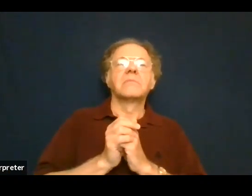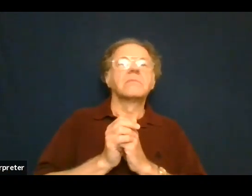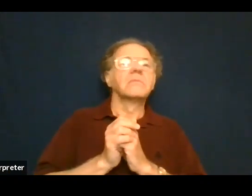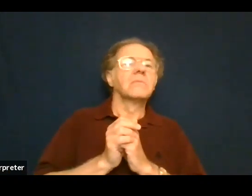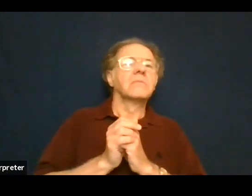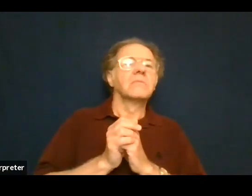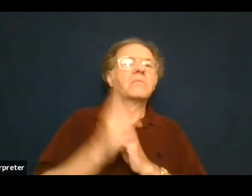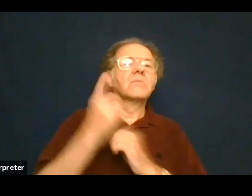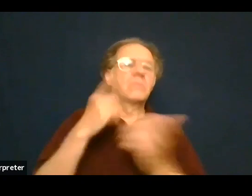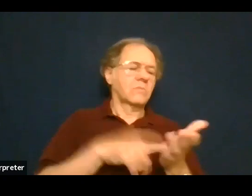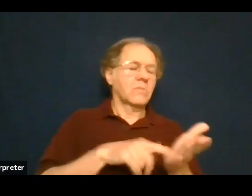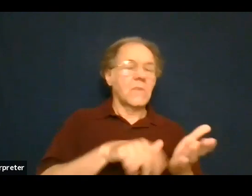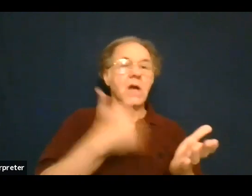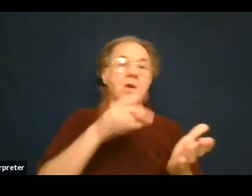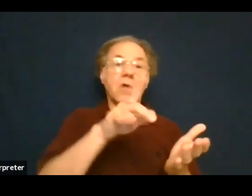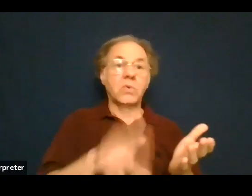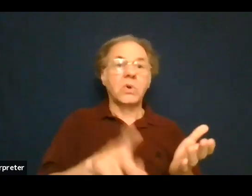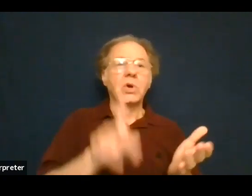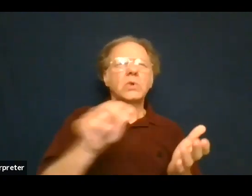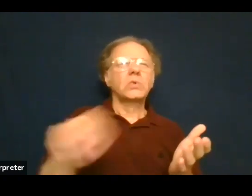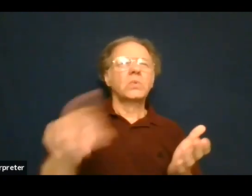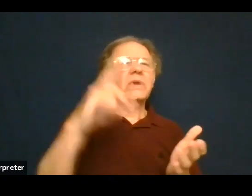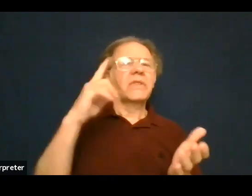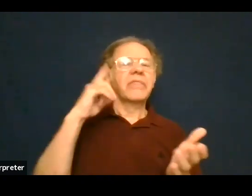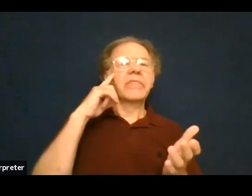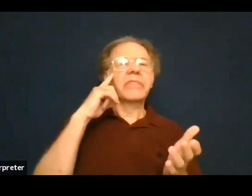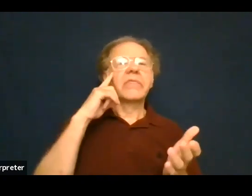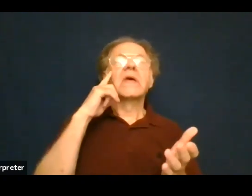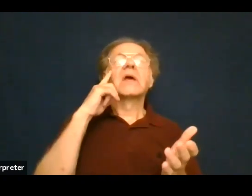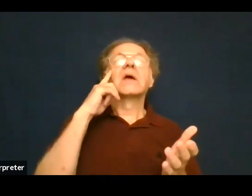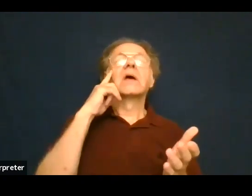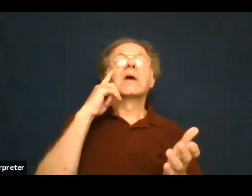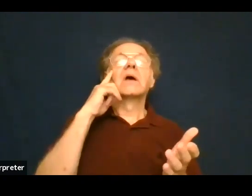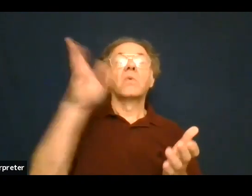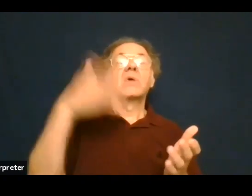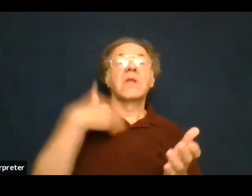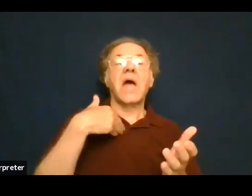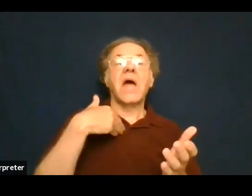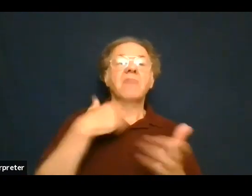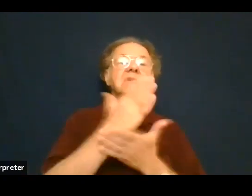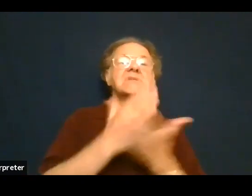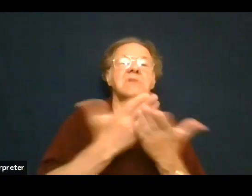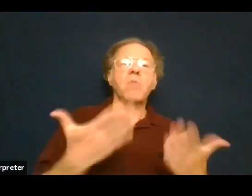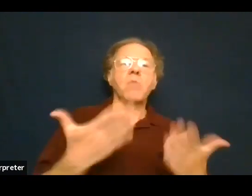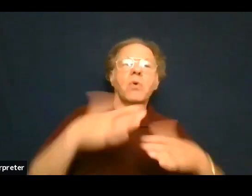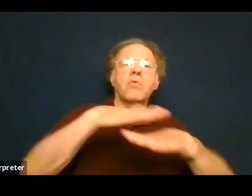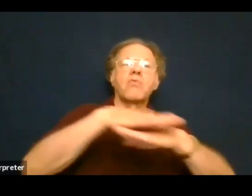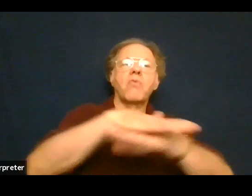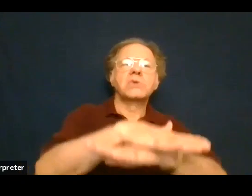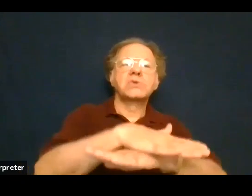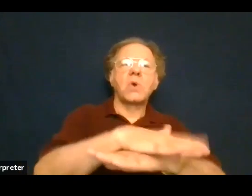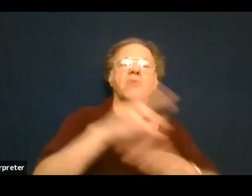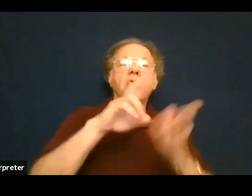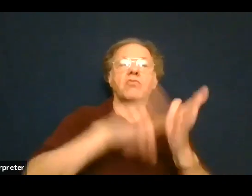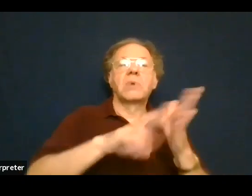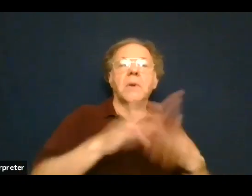is, do we think that there'll be some sort of crossover research between patients who have Usher syndrome who